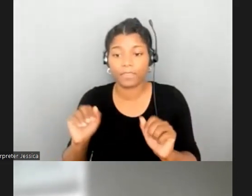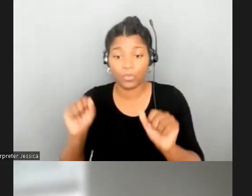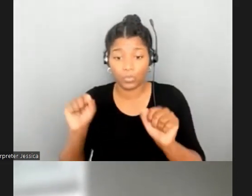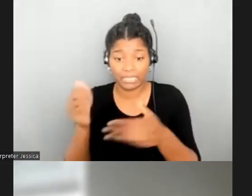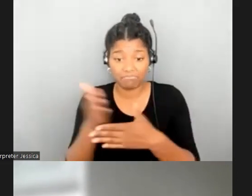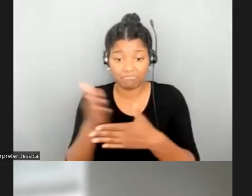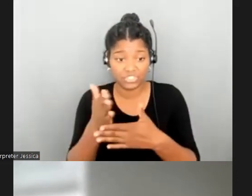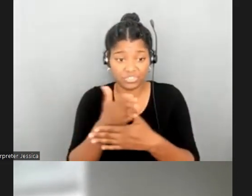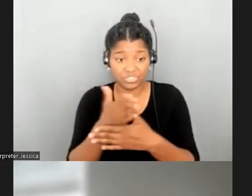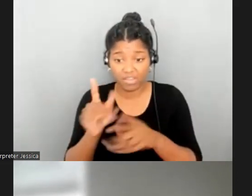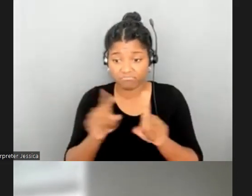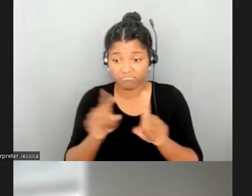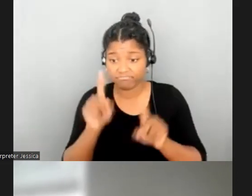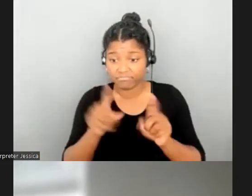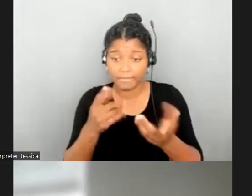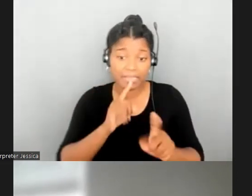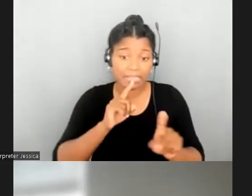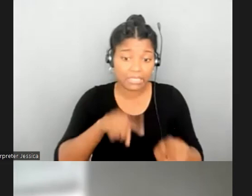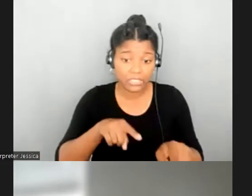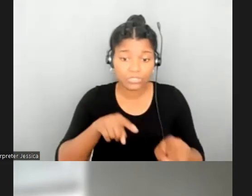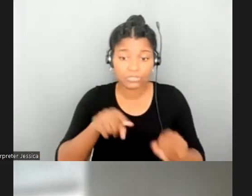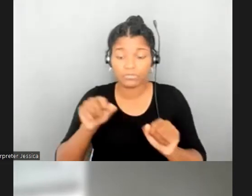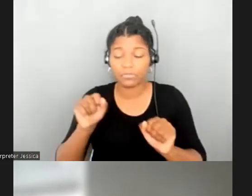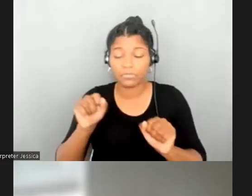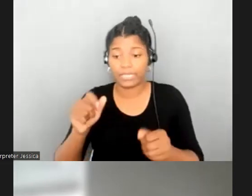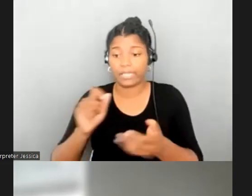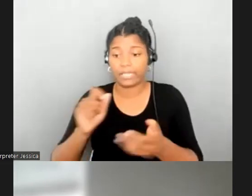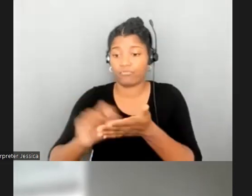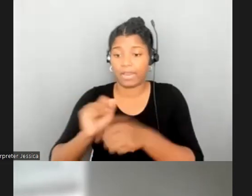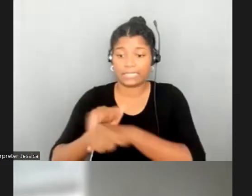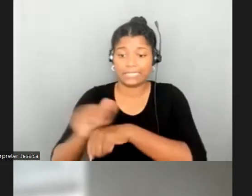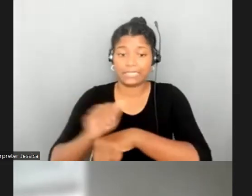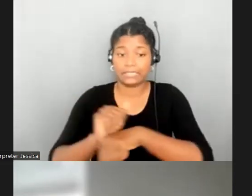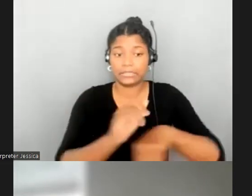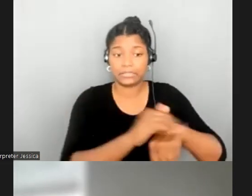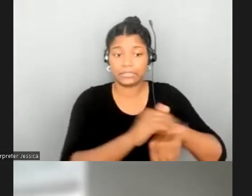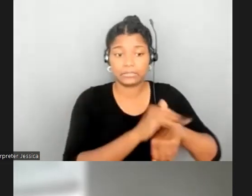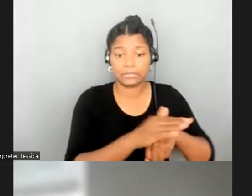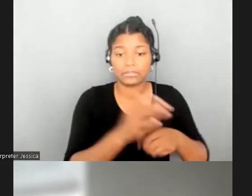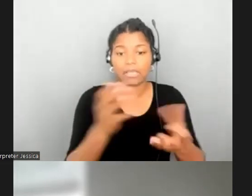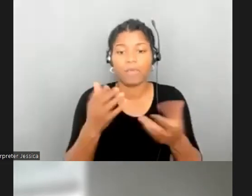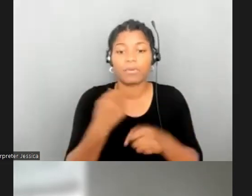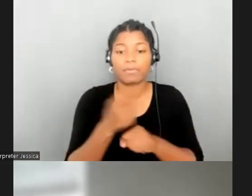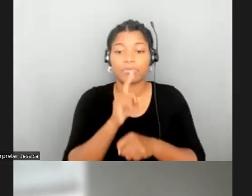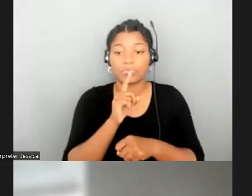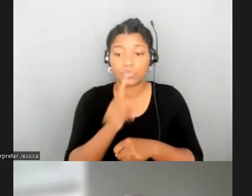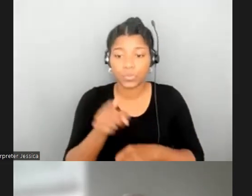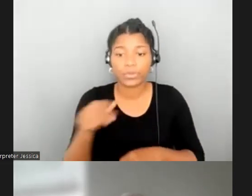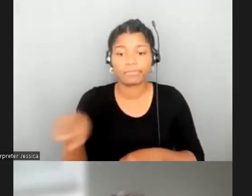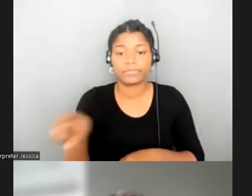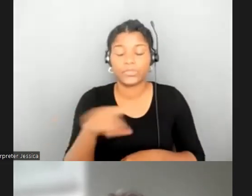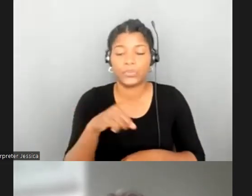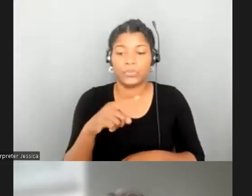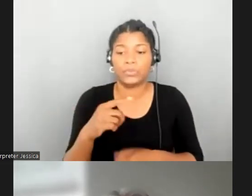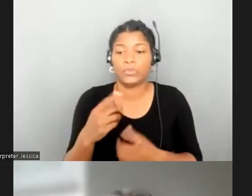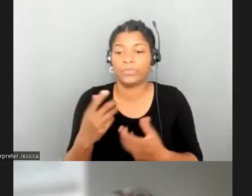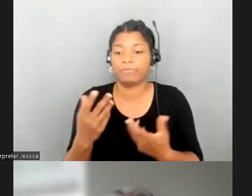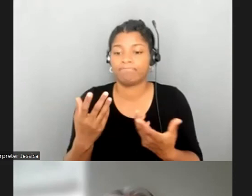provided in writing to people just so you all get the benefit of the great work of Minnesota and Iowa.